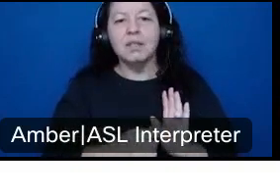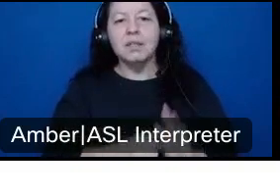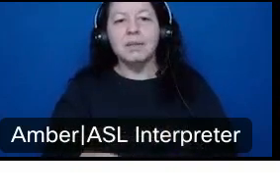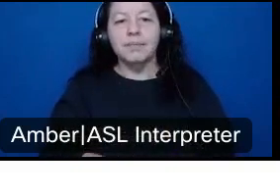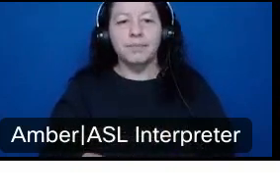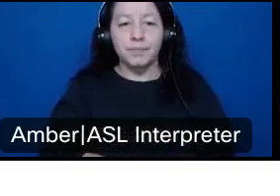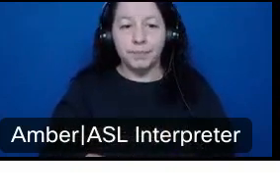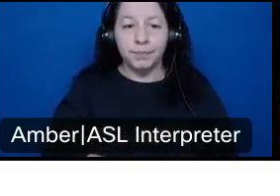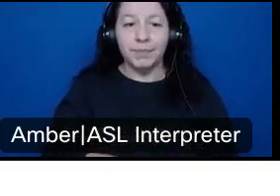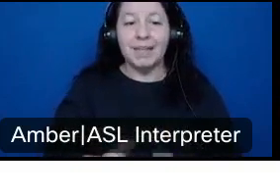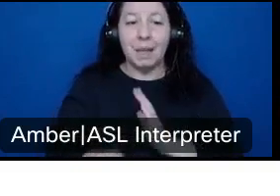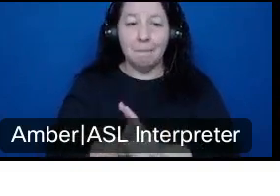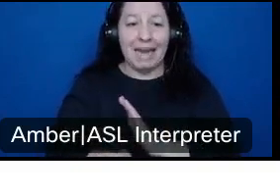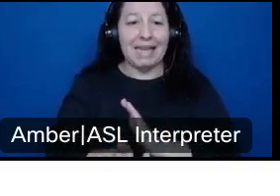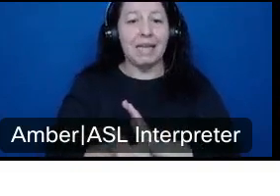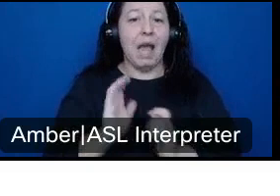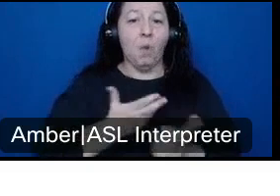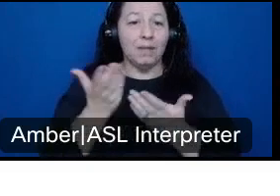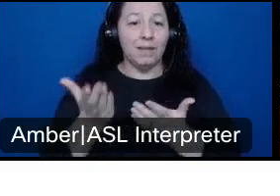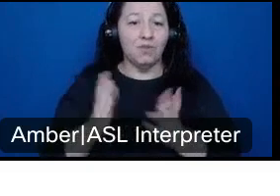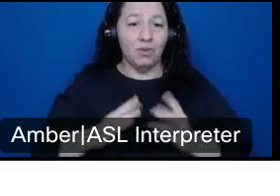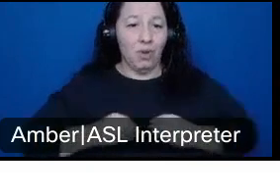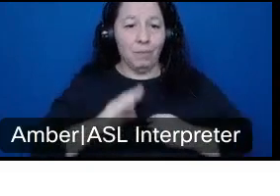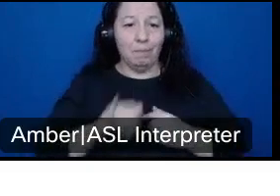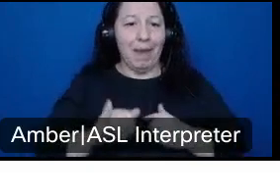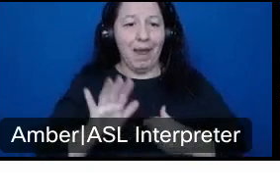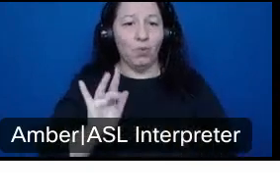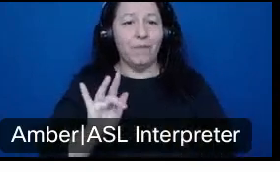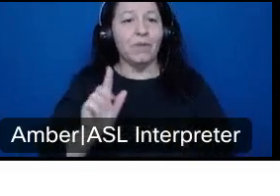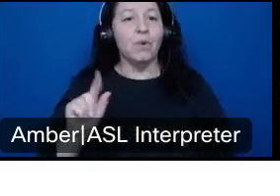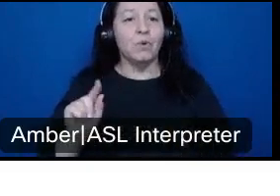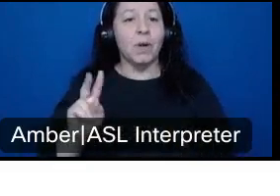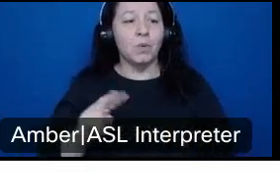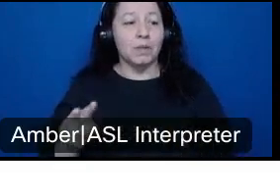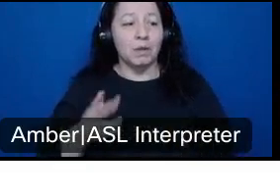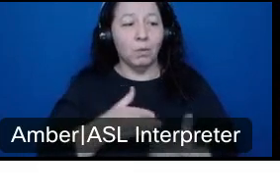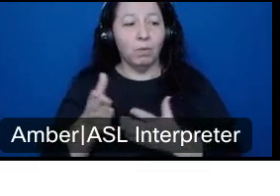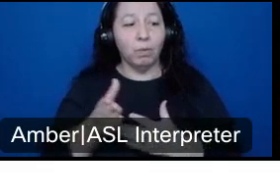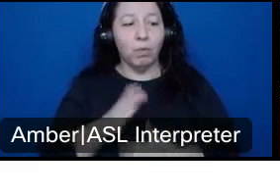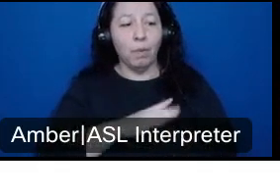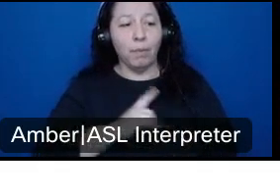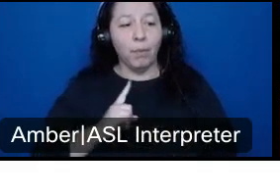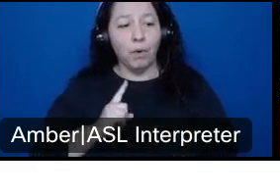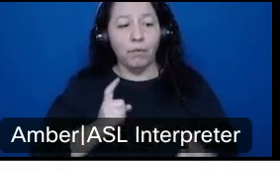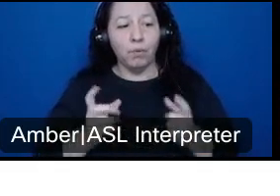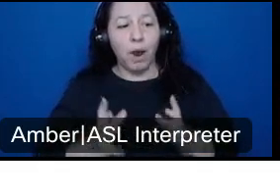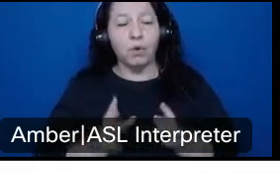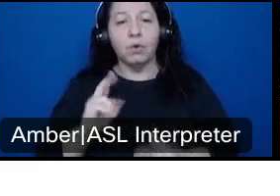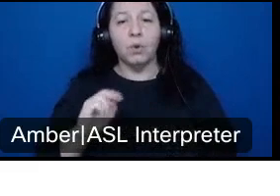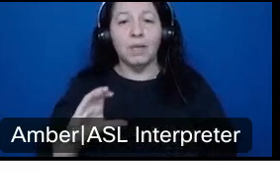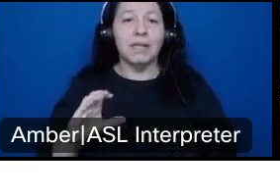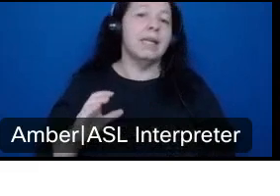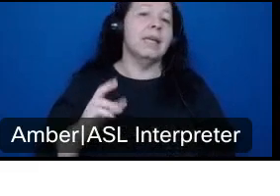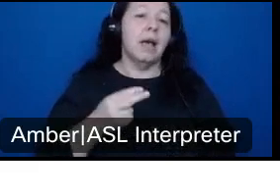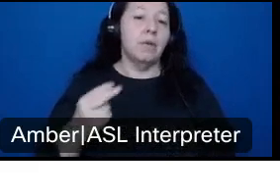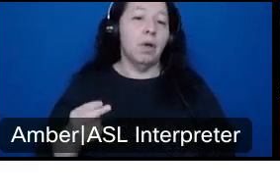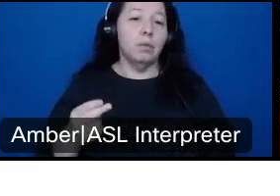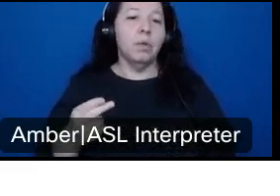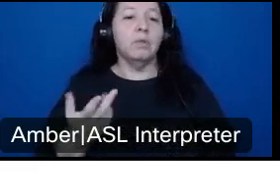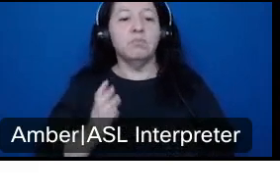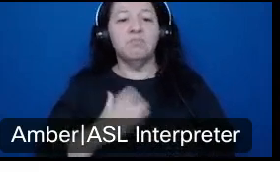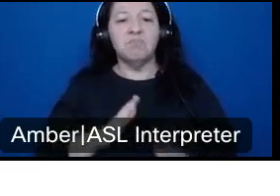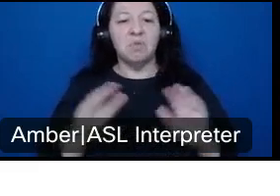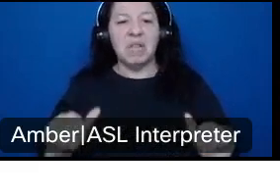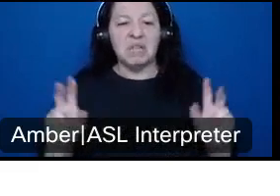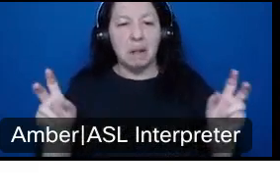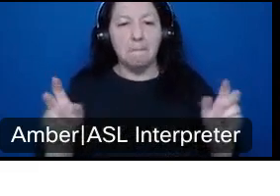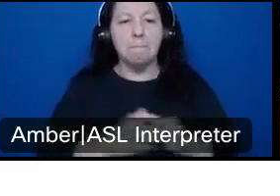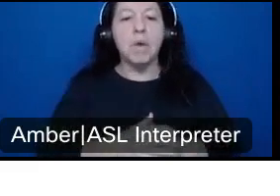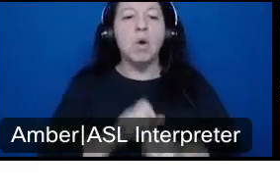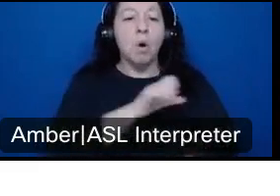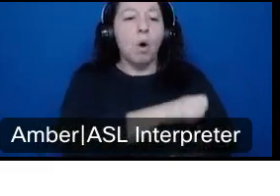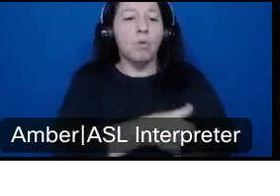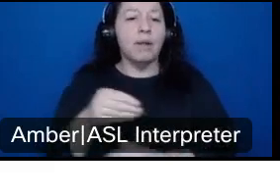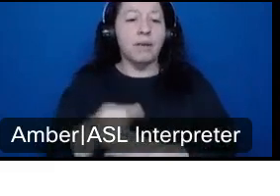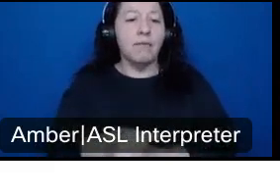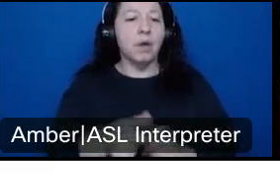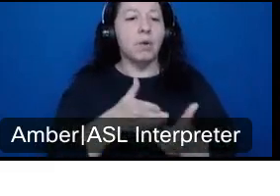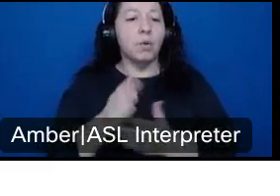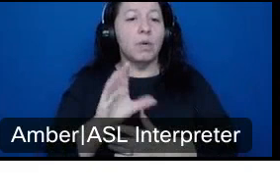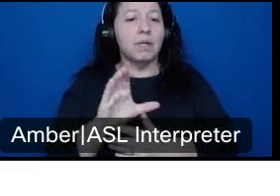And in the resolution, I looked at May 25th 2022nd by the board of directors of New York City, health and hospitals Corporation, authorizing the funding through December 31st, 2023 of an affiliation agreement with the state university in New York, health science center.